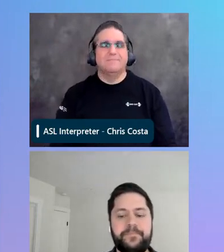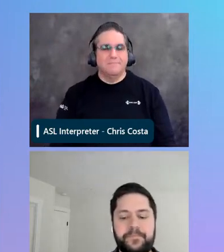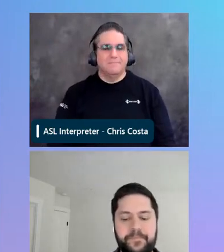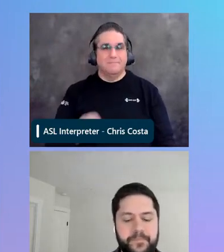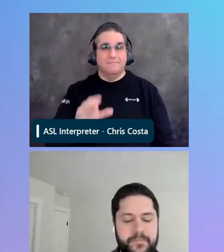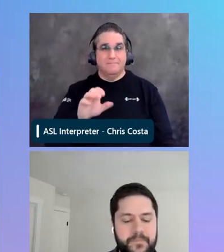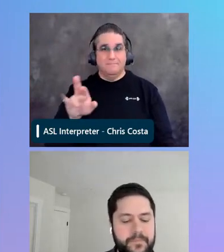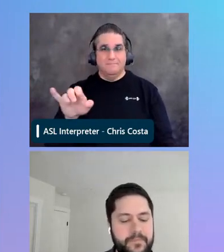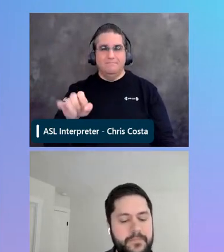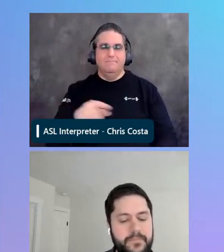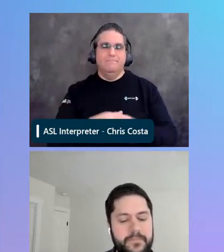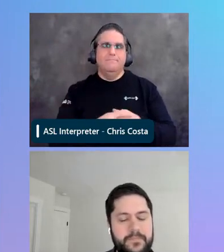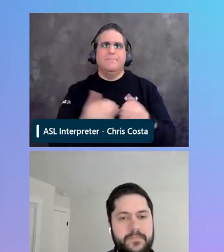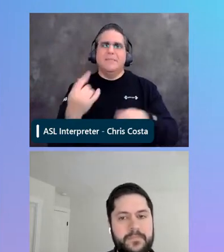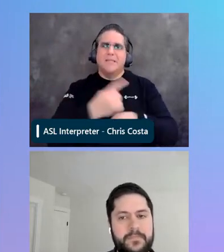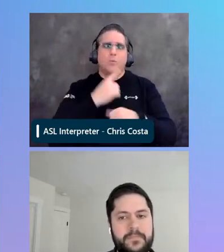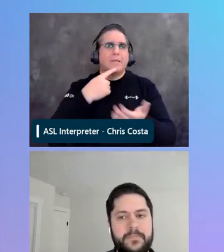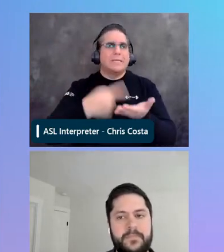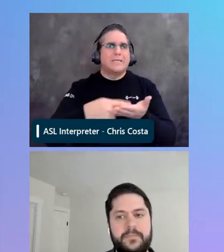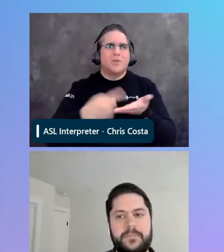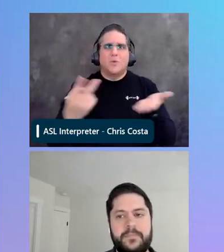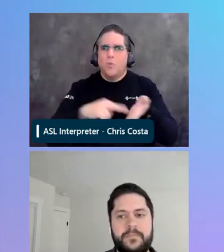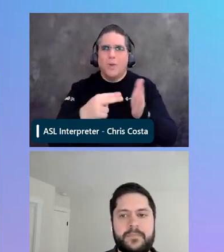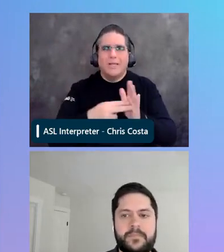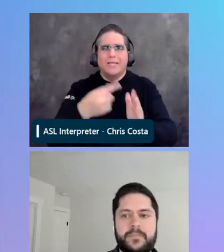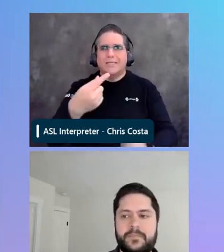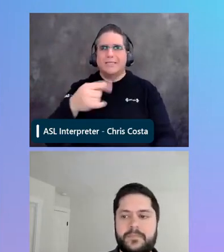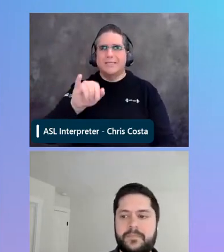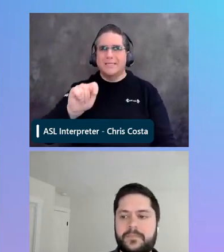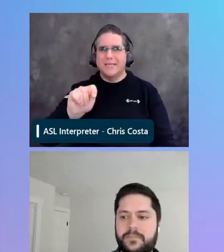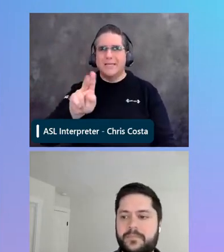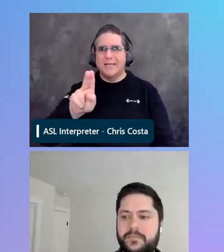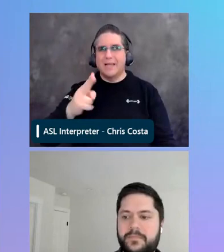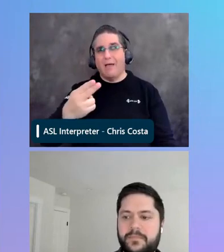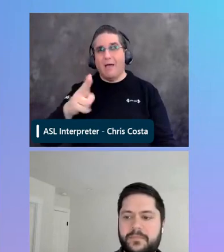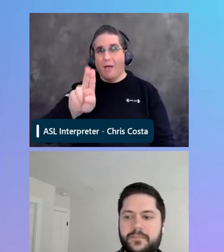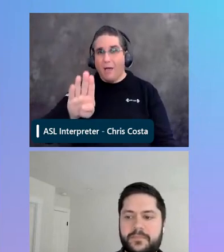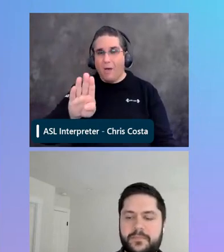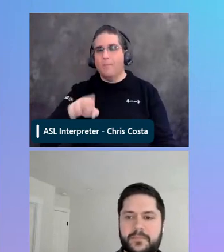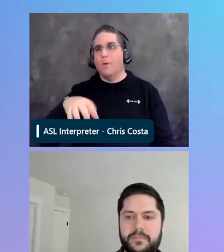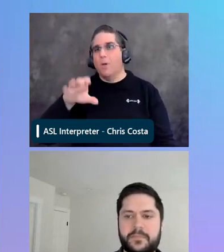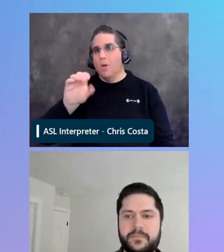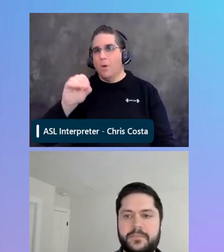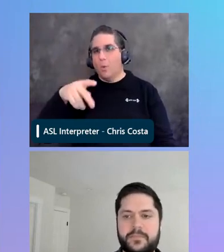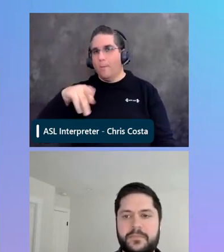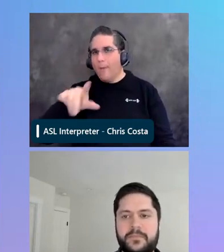what is GitHub Copilot. Um, we're going to go over the accessibility of the GitHub